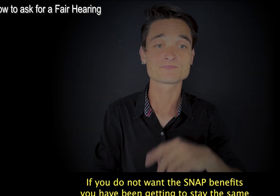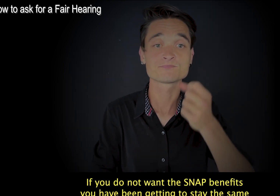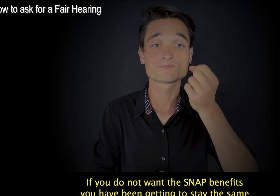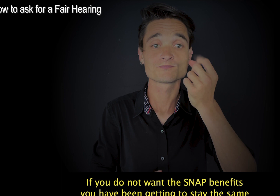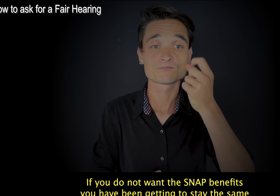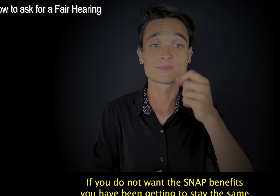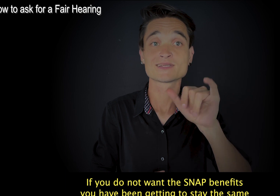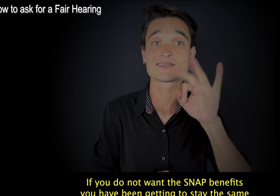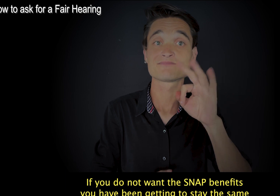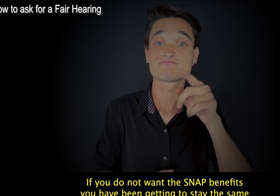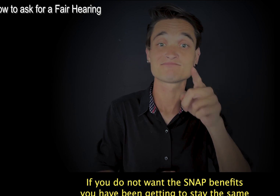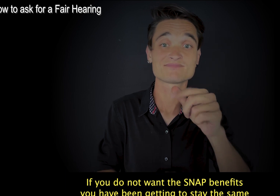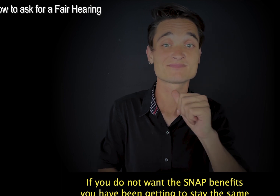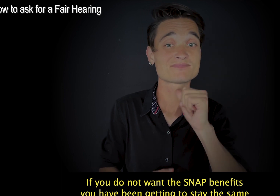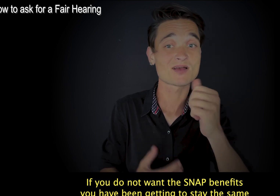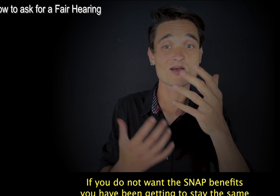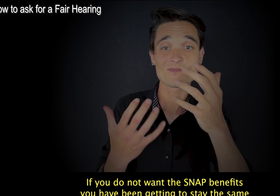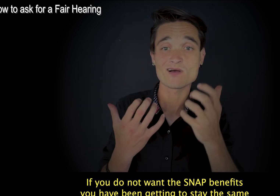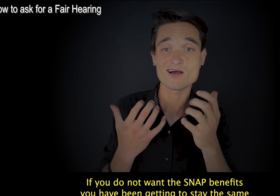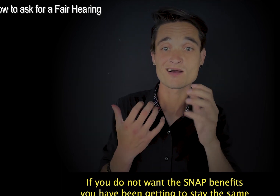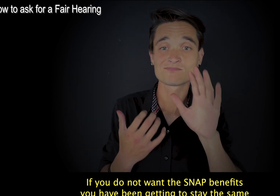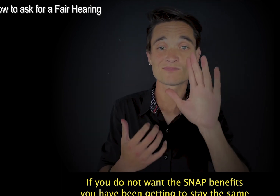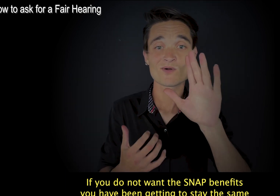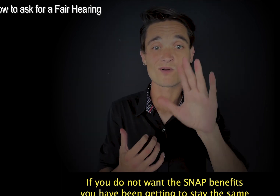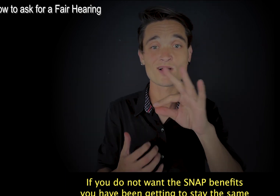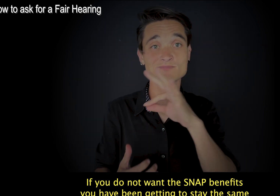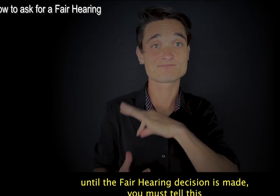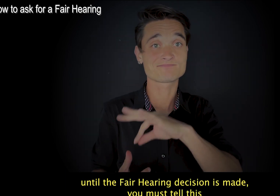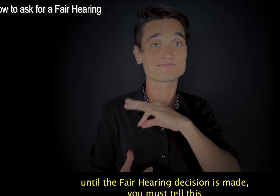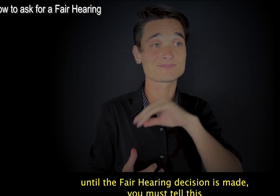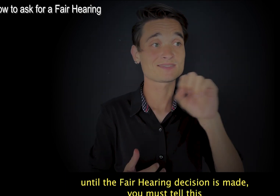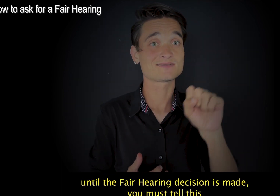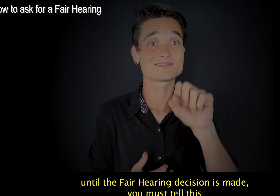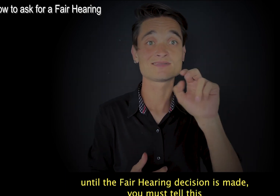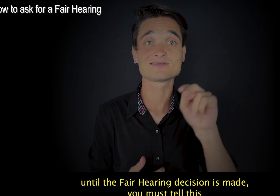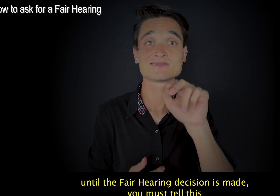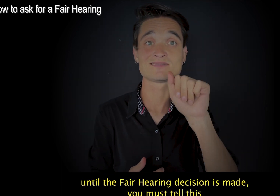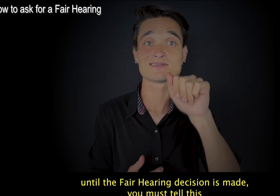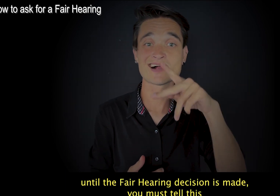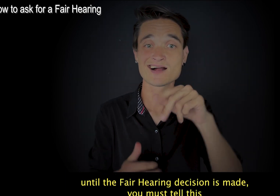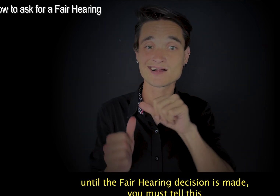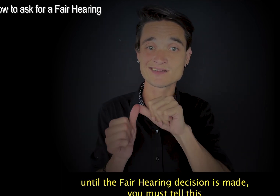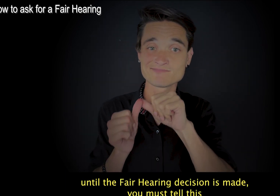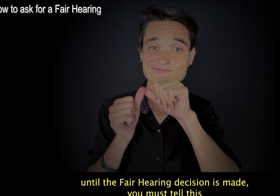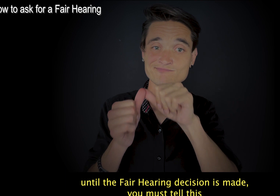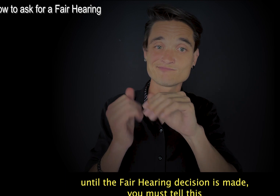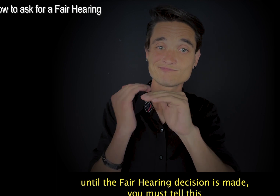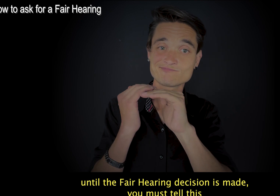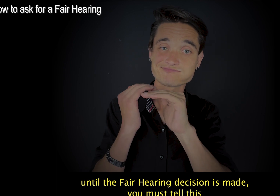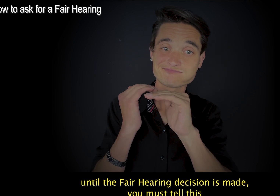If you do not want the SNAP benefits you have been getting to stay the same until the Fair Hearing decision is made, you must tell this